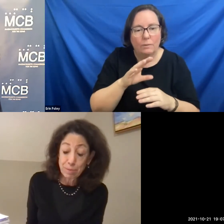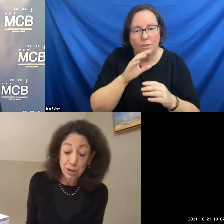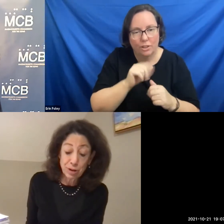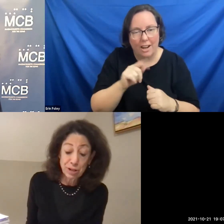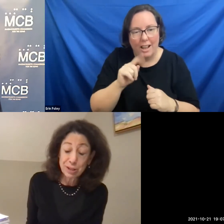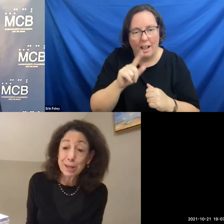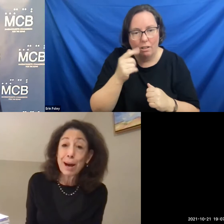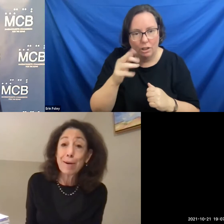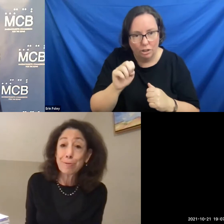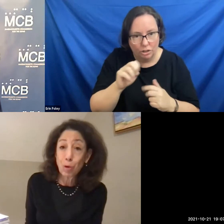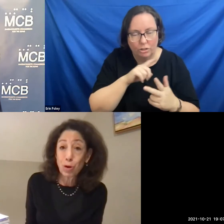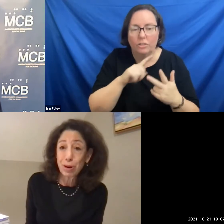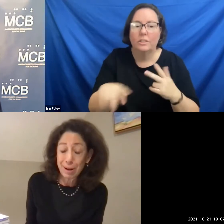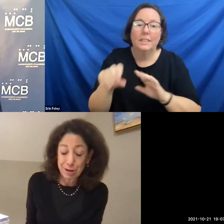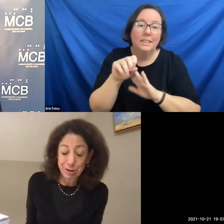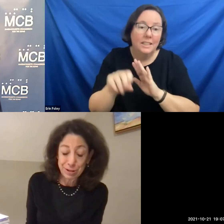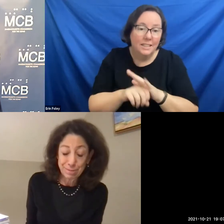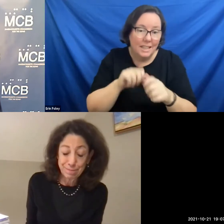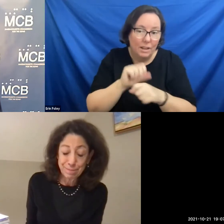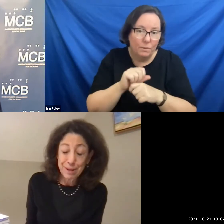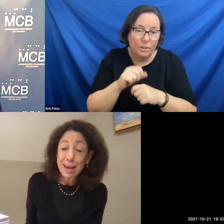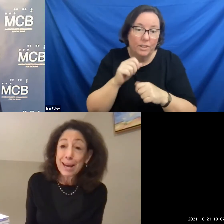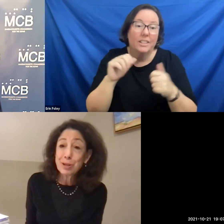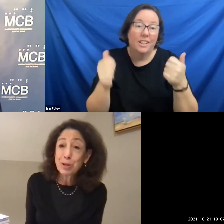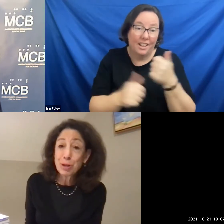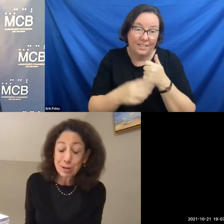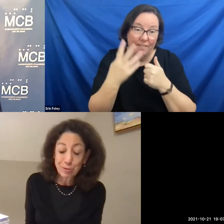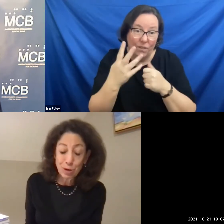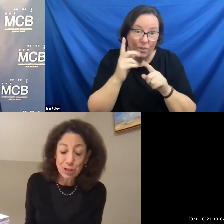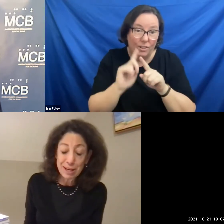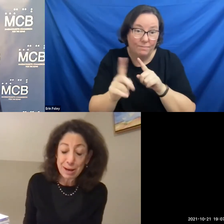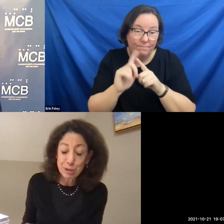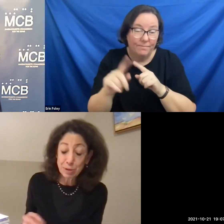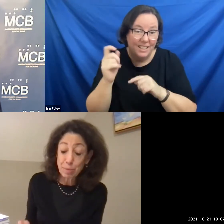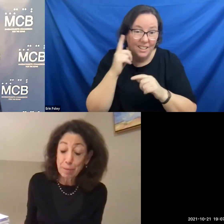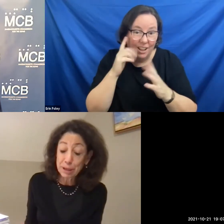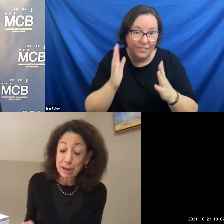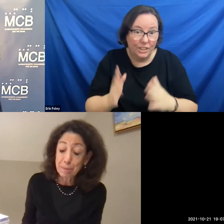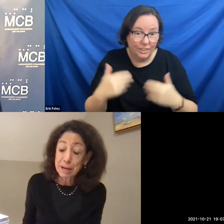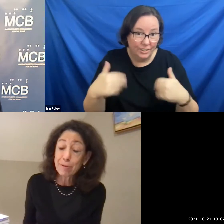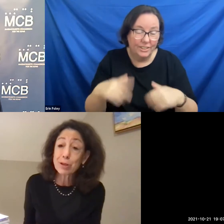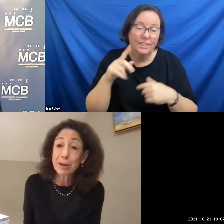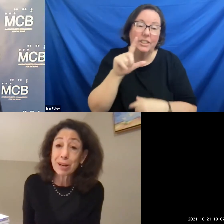administrations of four governors. In 2014 he was the Republican nominee for Secretary